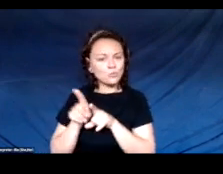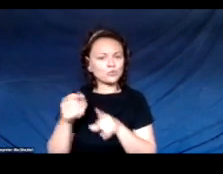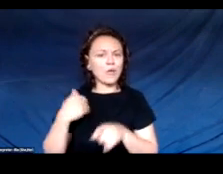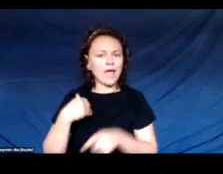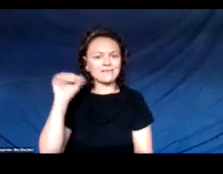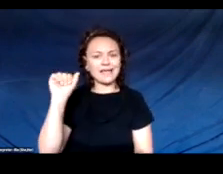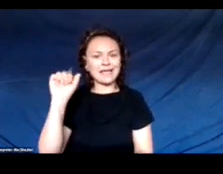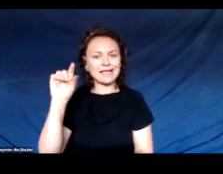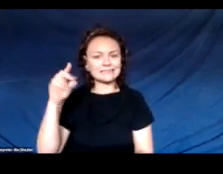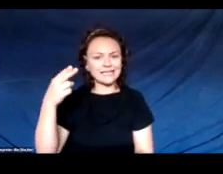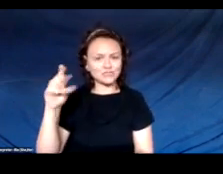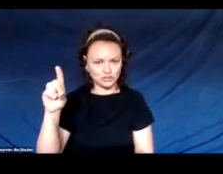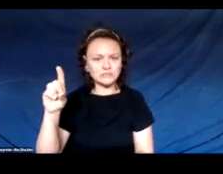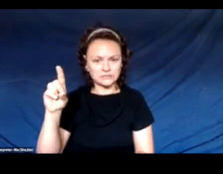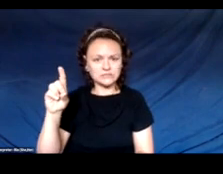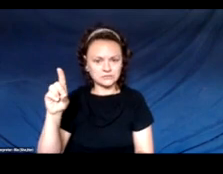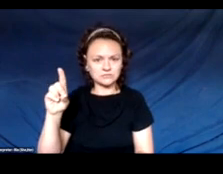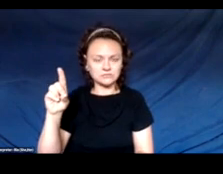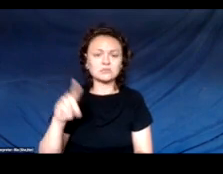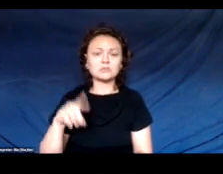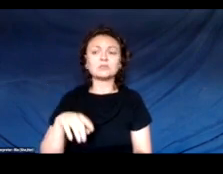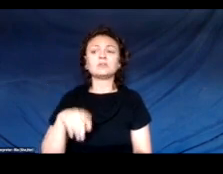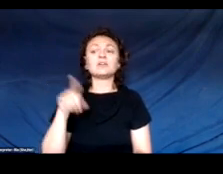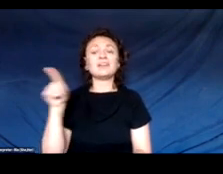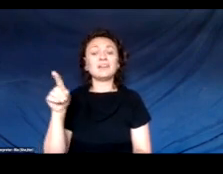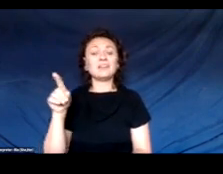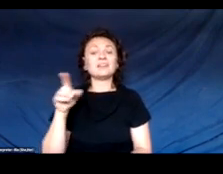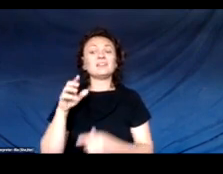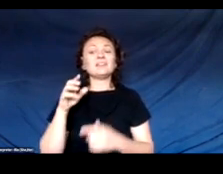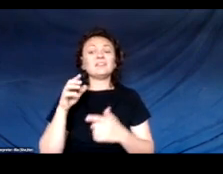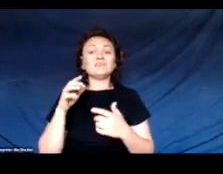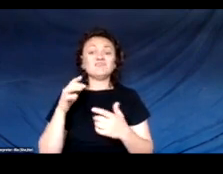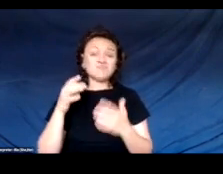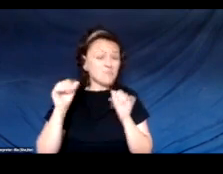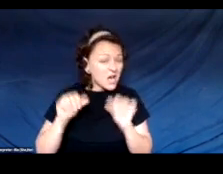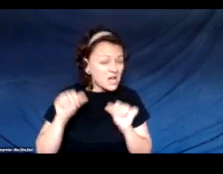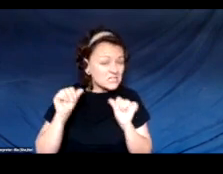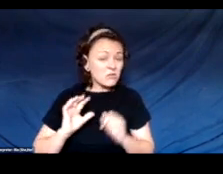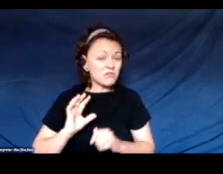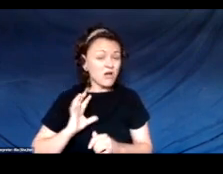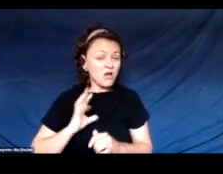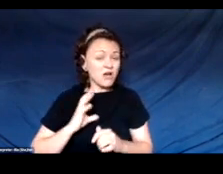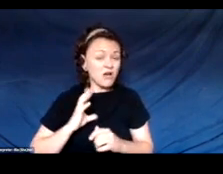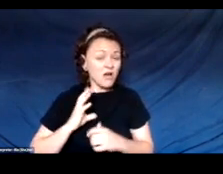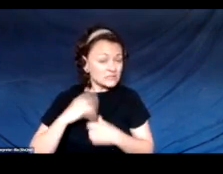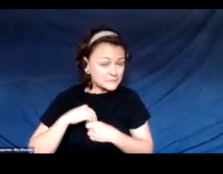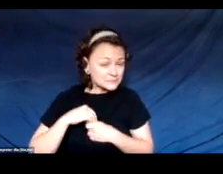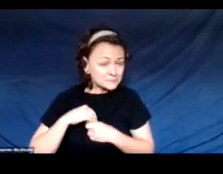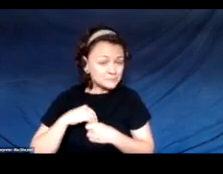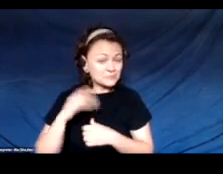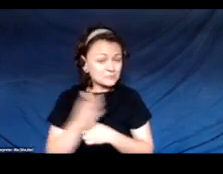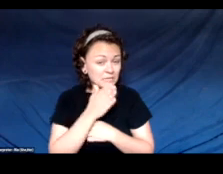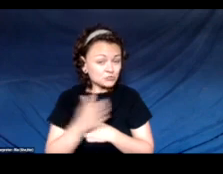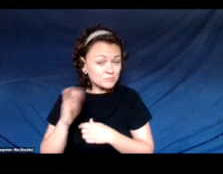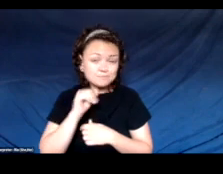And he very possibly is on the spectrum as well. So for me, like,